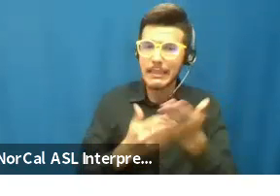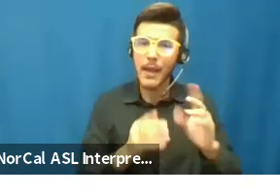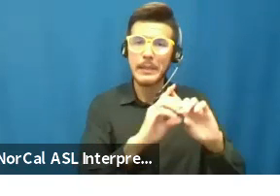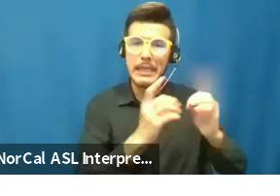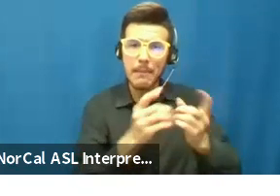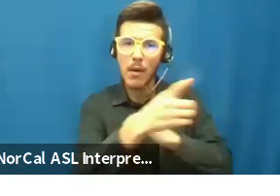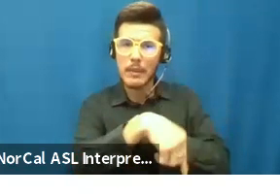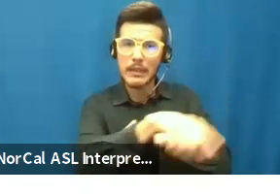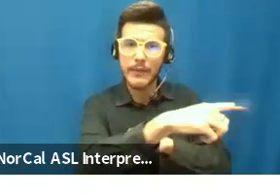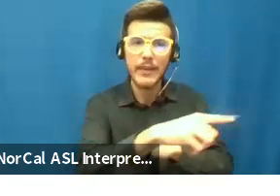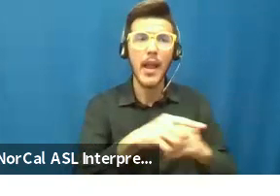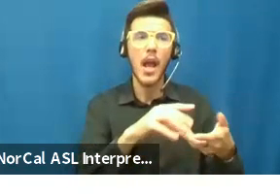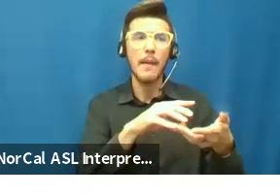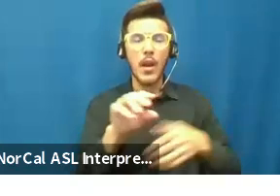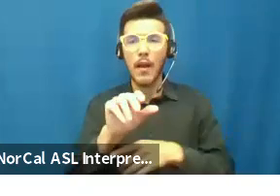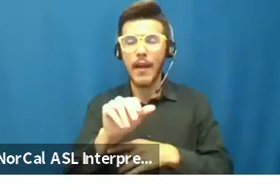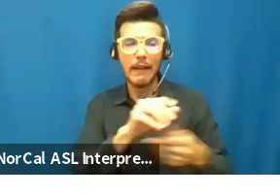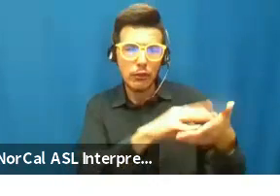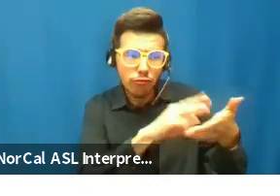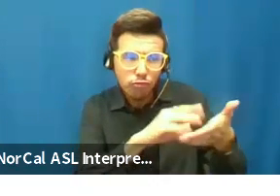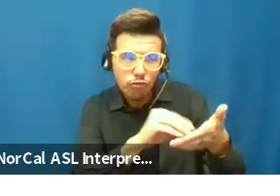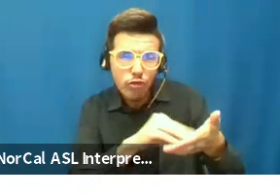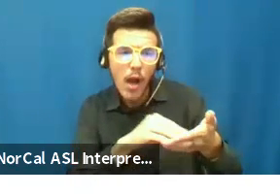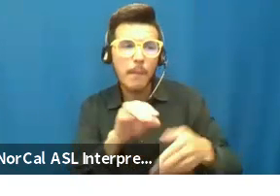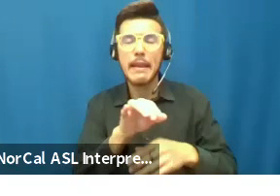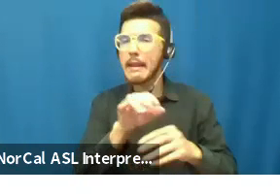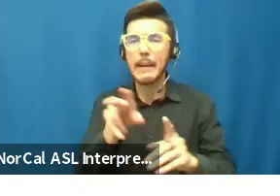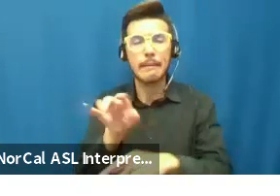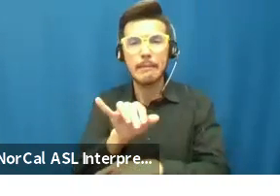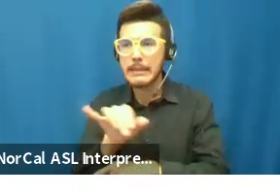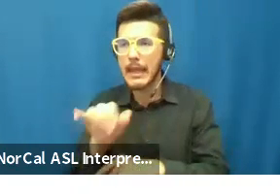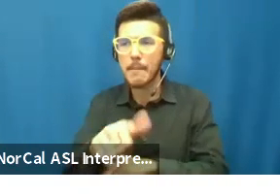different ADA coordinators, like interpretive services, quality and safety department,